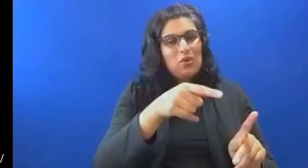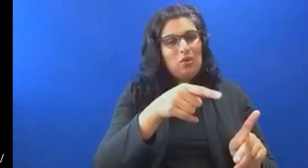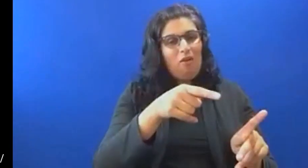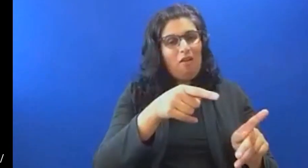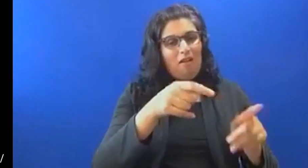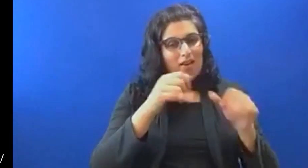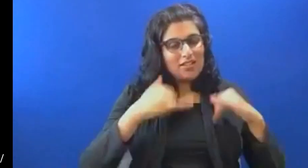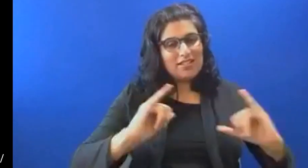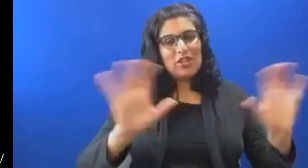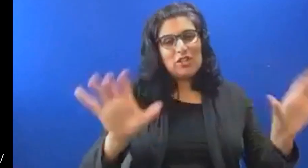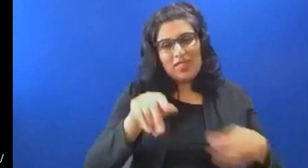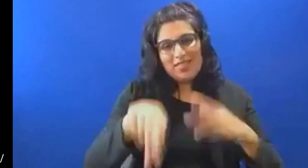Oh, thank you.